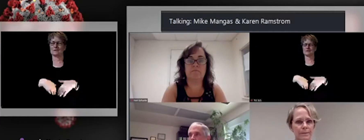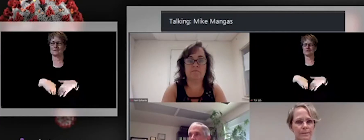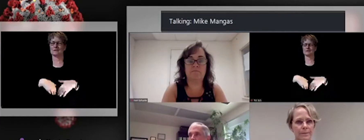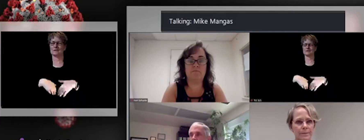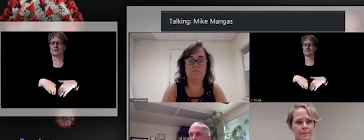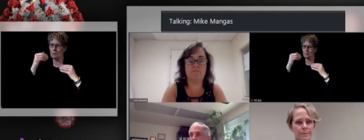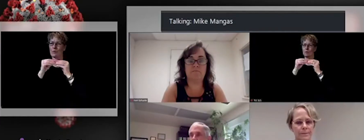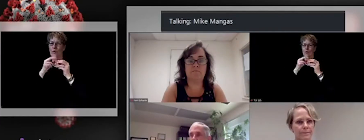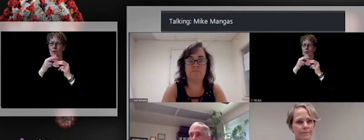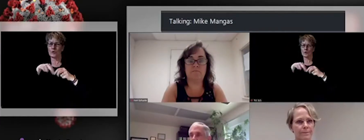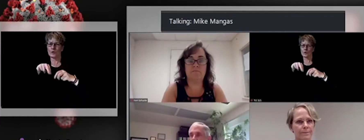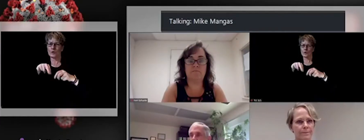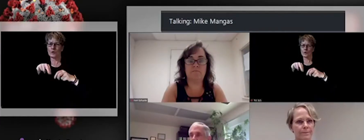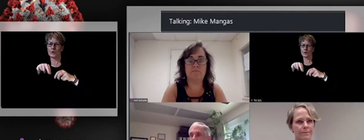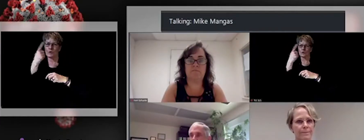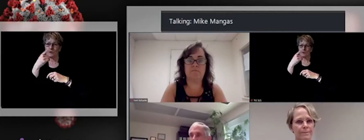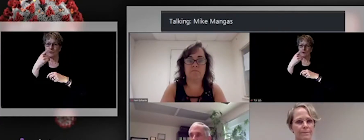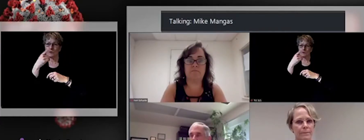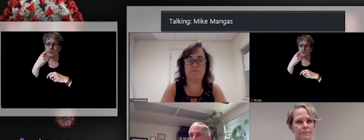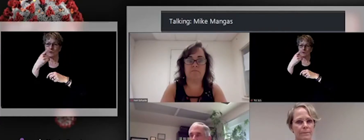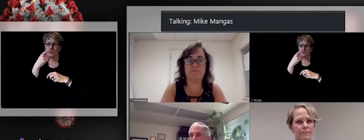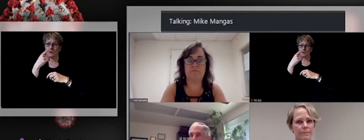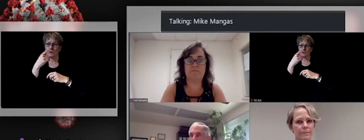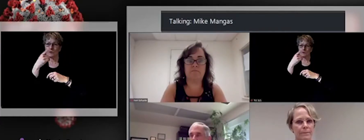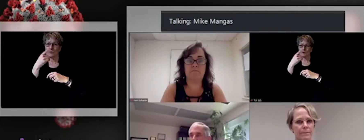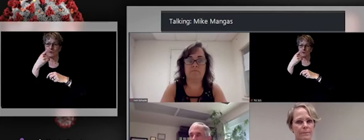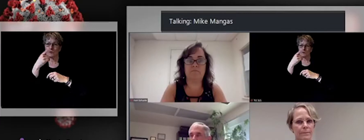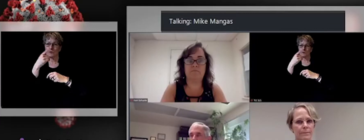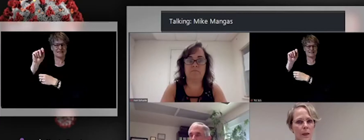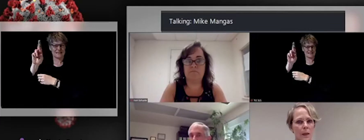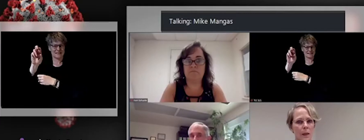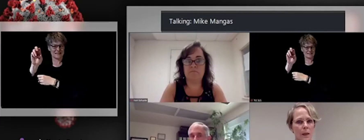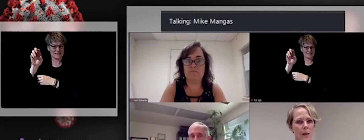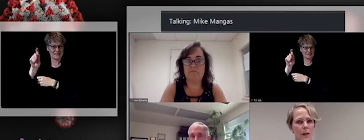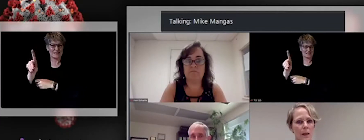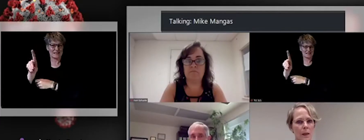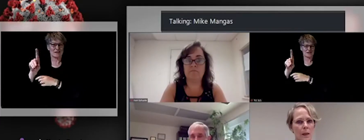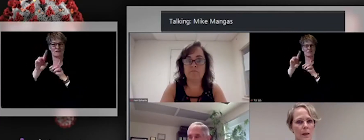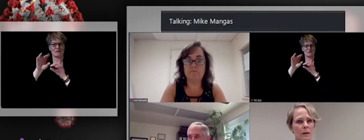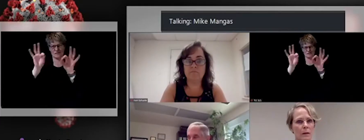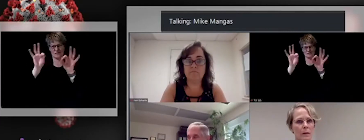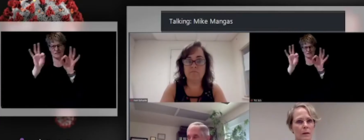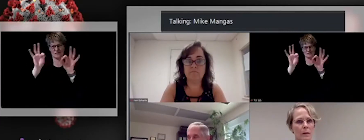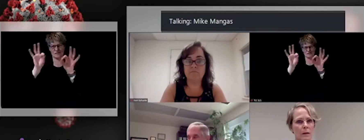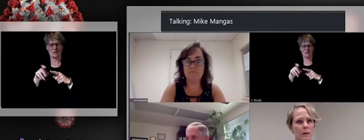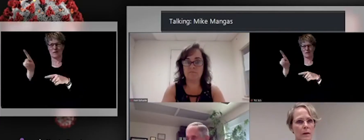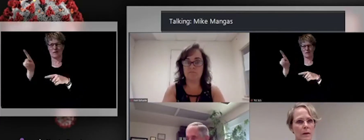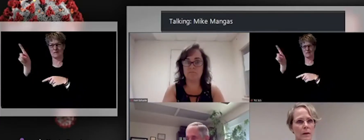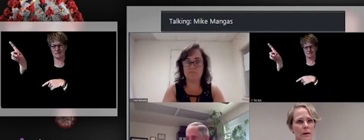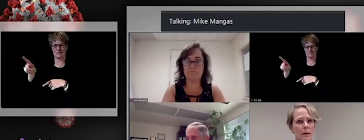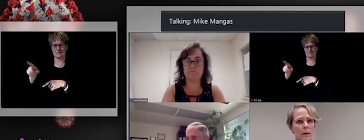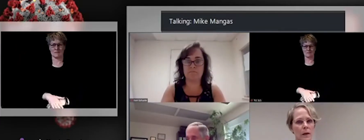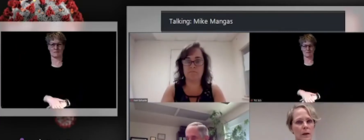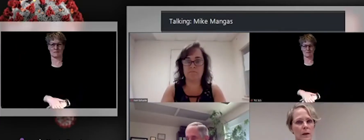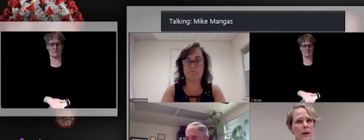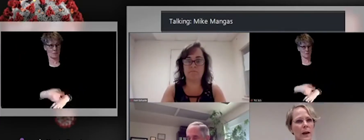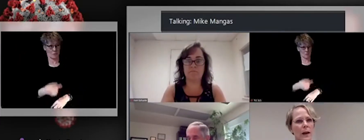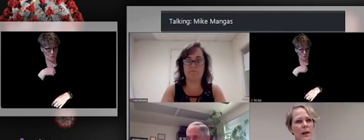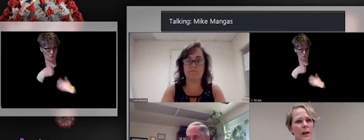Will it give the county more flexibility, rather than just getting the edict from the state?